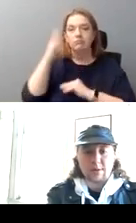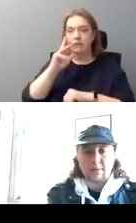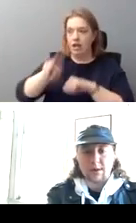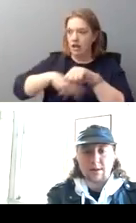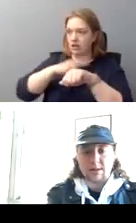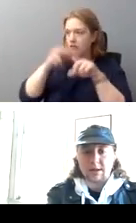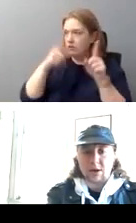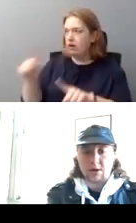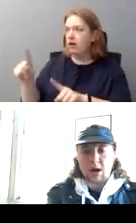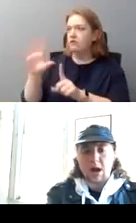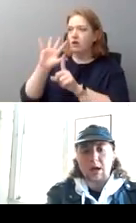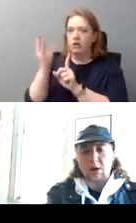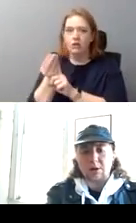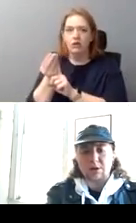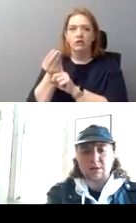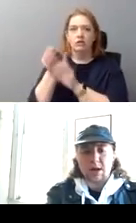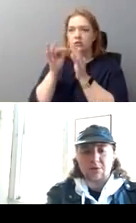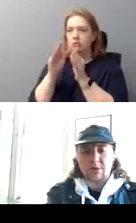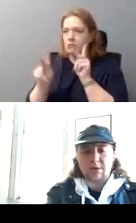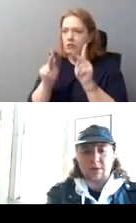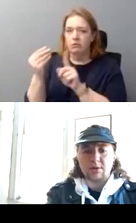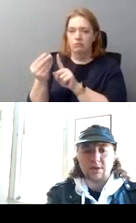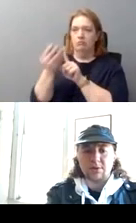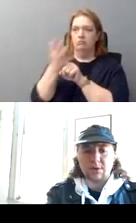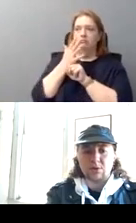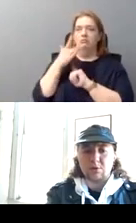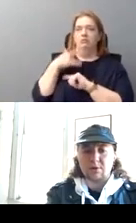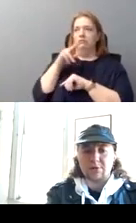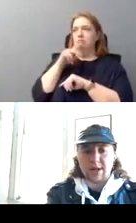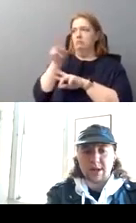of the lands he encountered encouraged his eye for material and his physical modes of making.